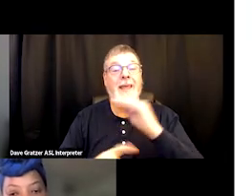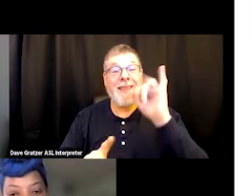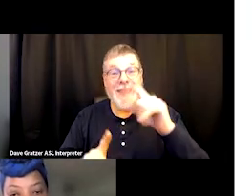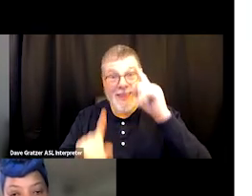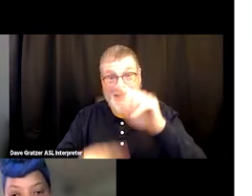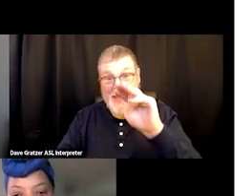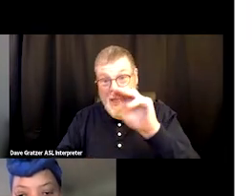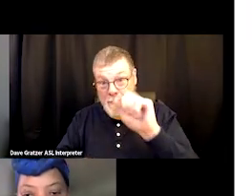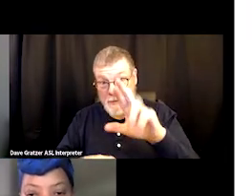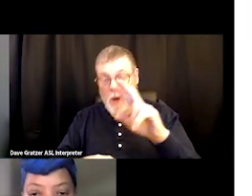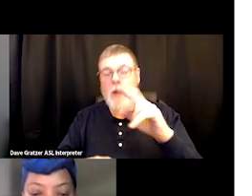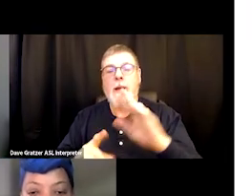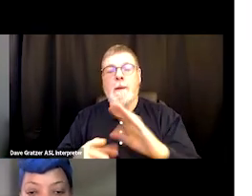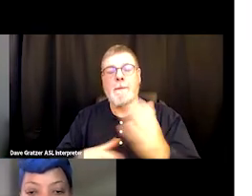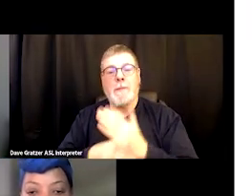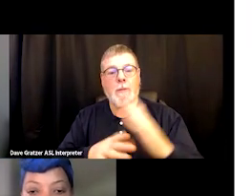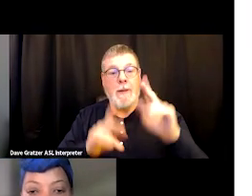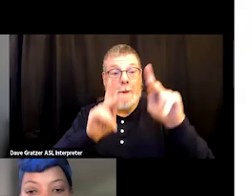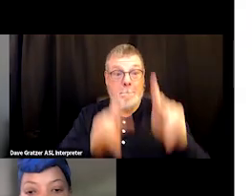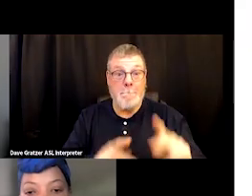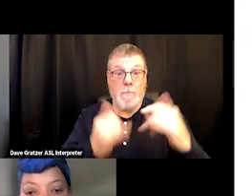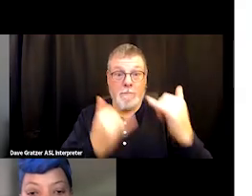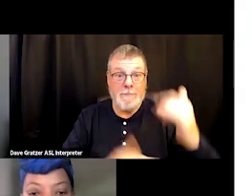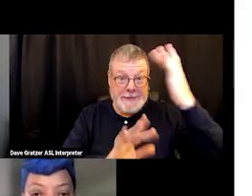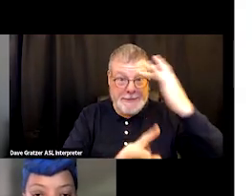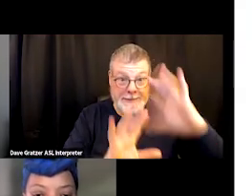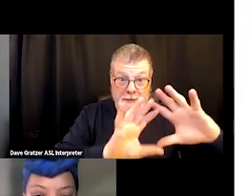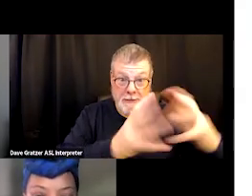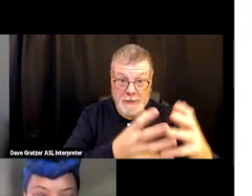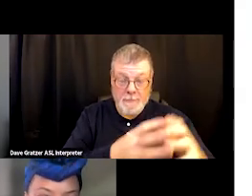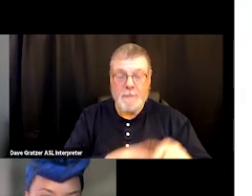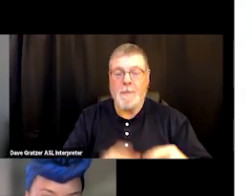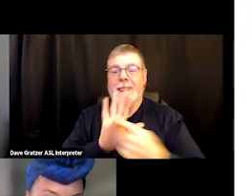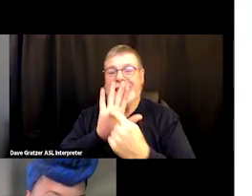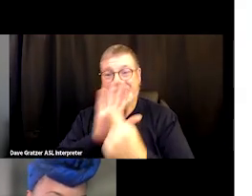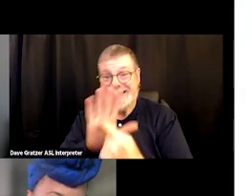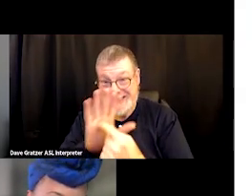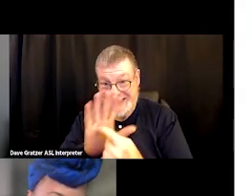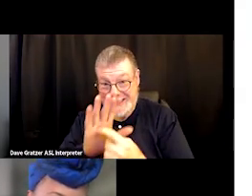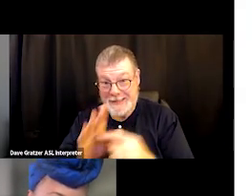a clear link between the person's conditions, the symptoms associated with their conditions,